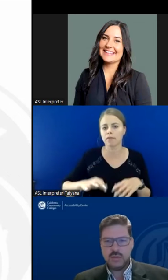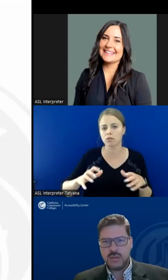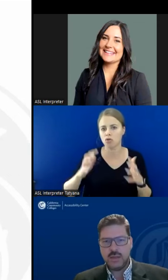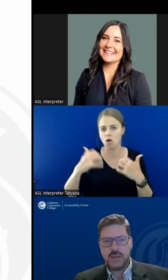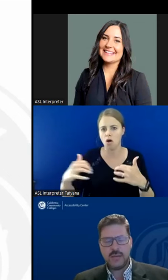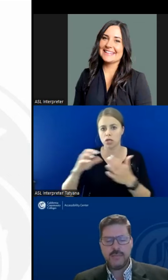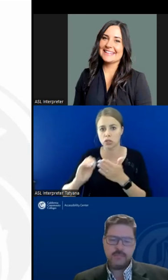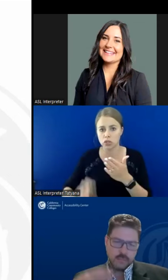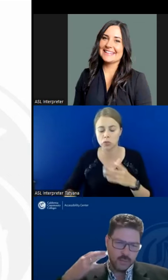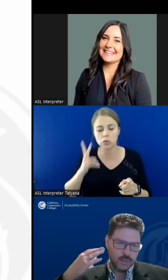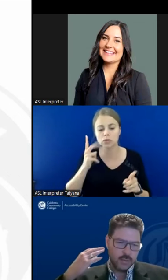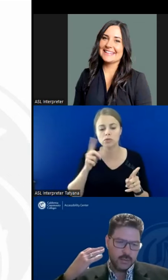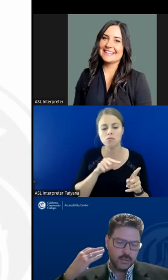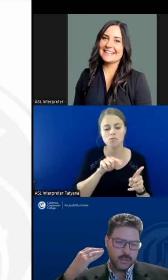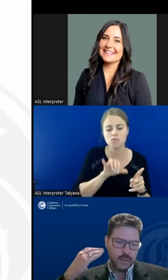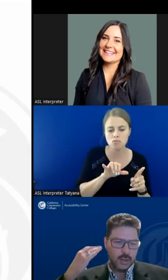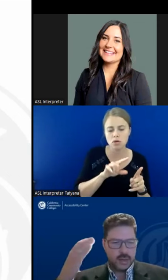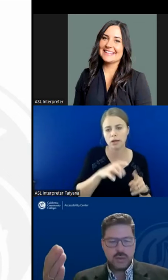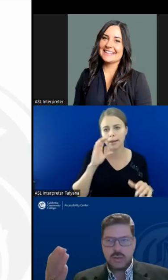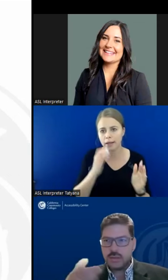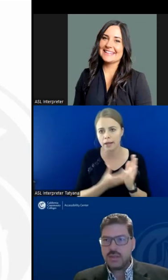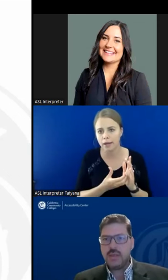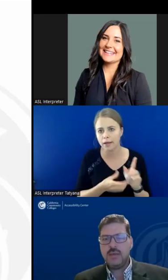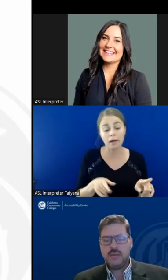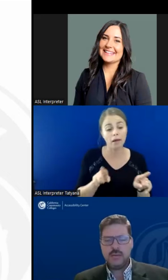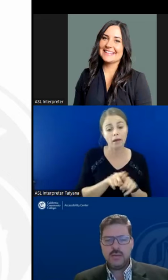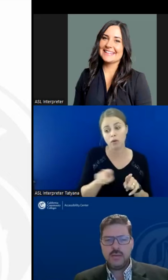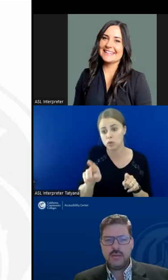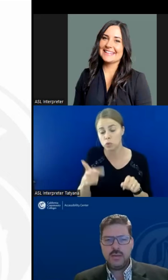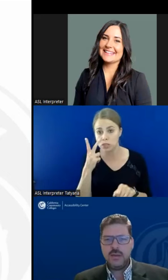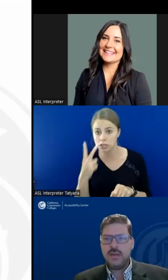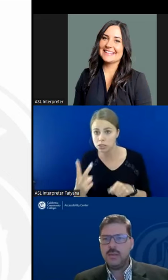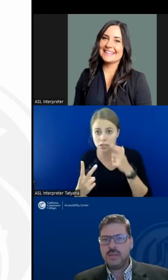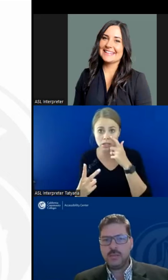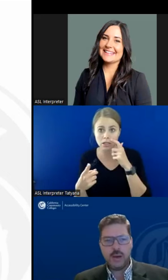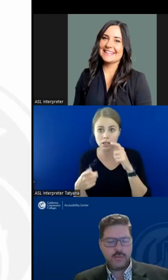to say that, for example, as you could see in the image above,